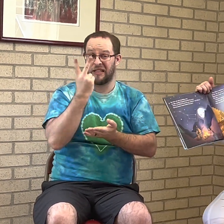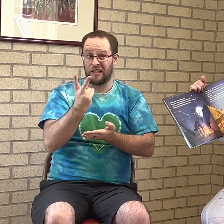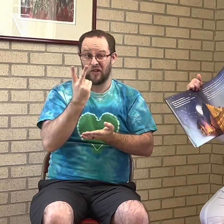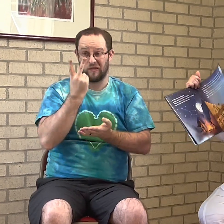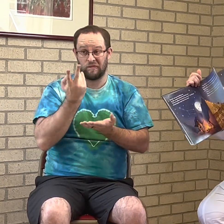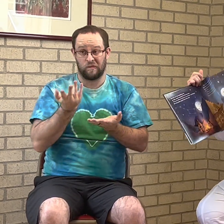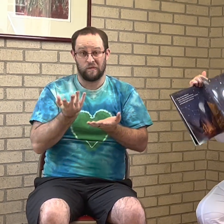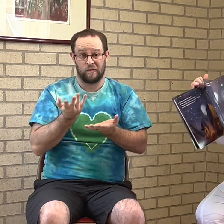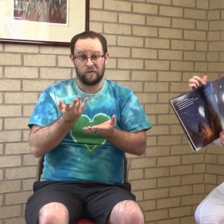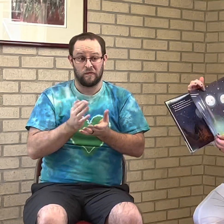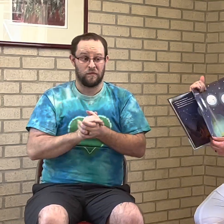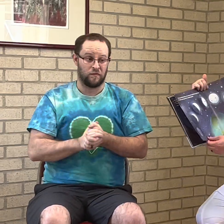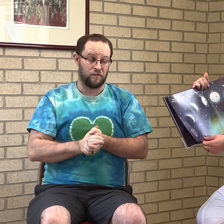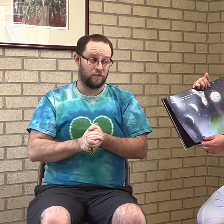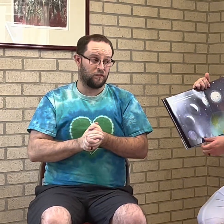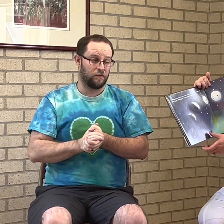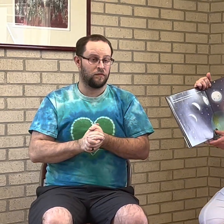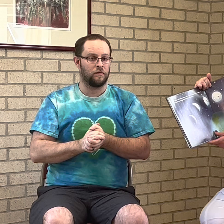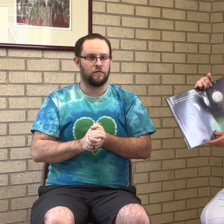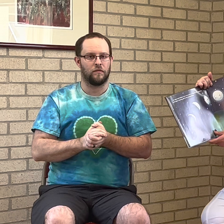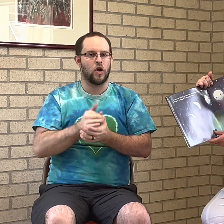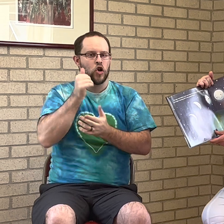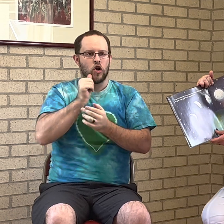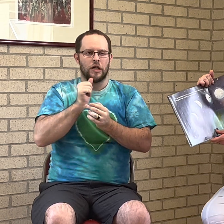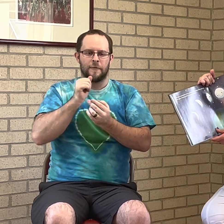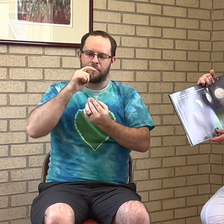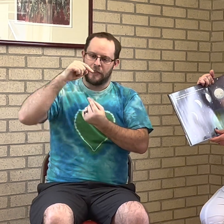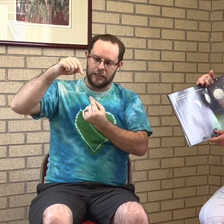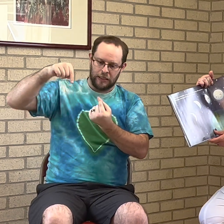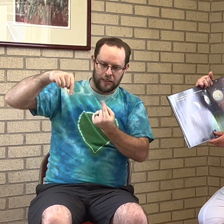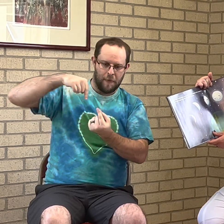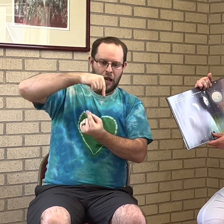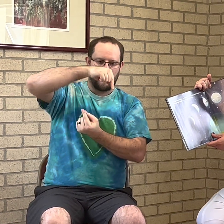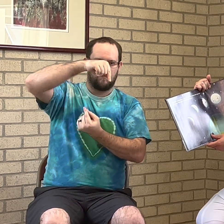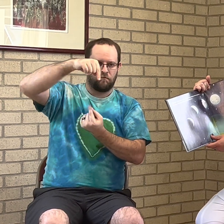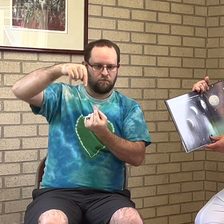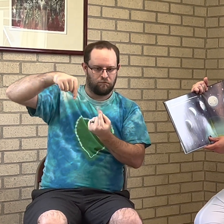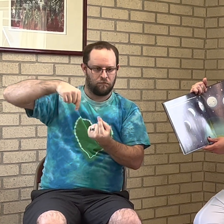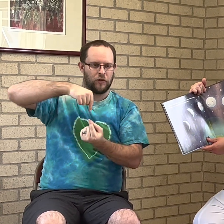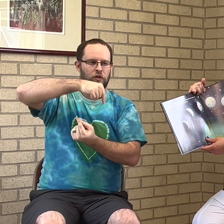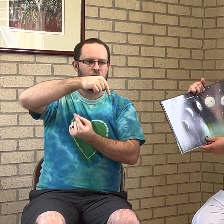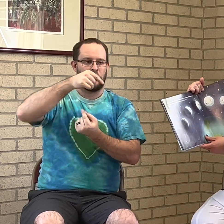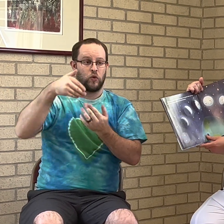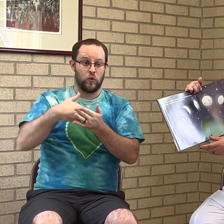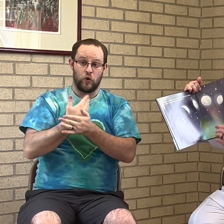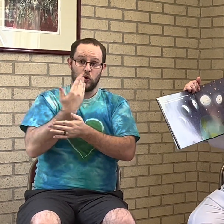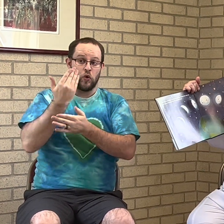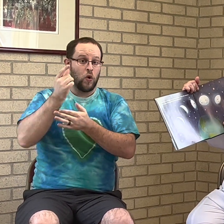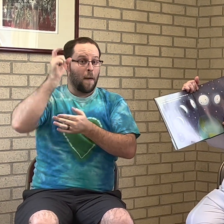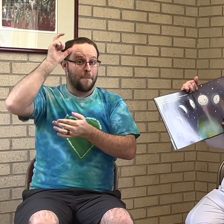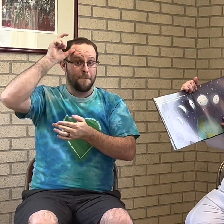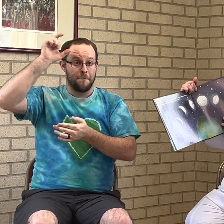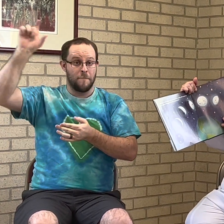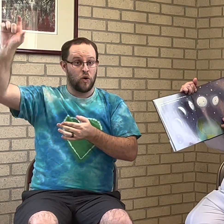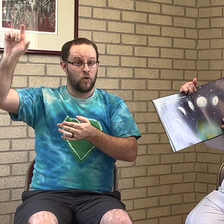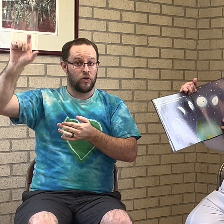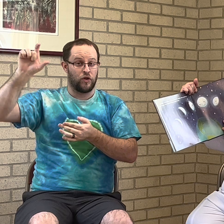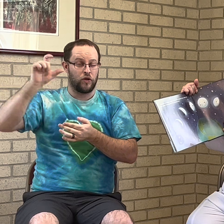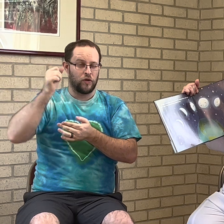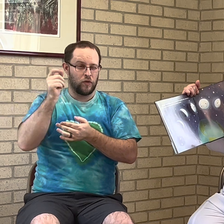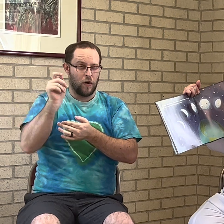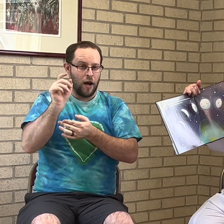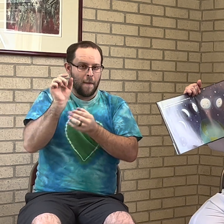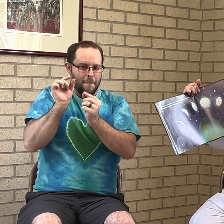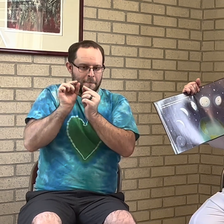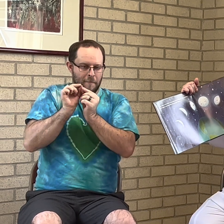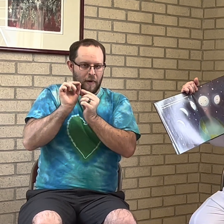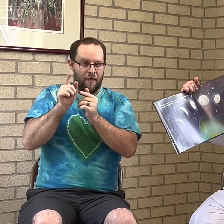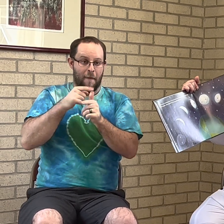Mr. Dixon: She spun and twirled from New Moon to Majestic silver Pearl and Back Again showing